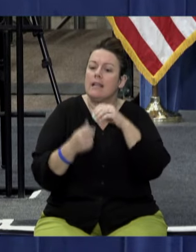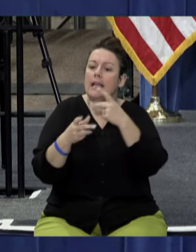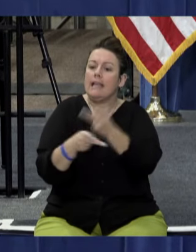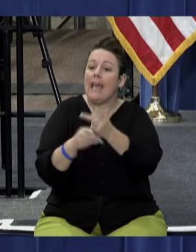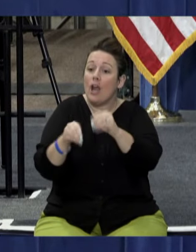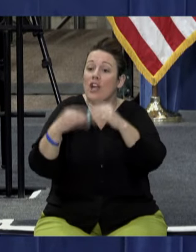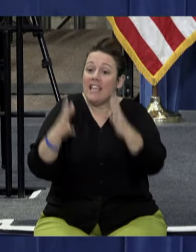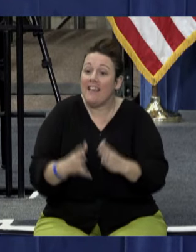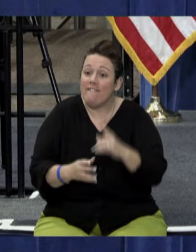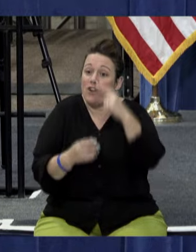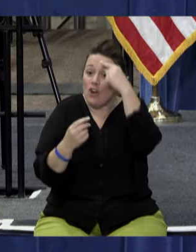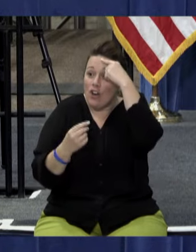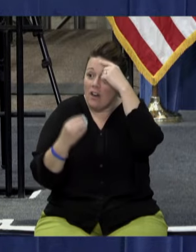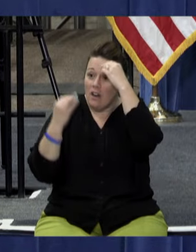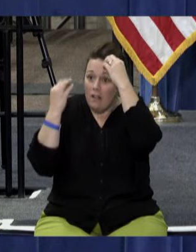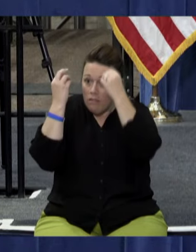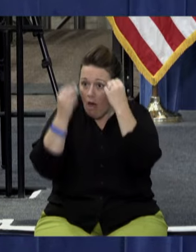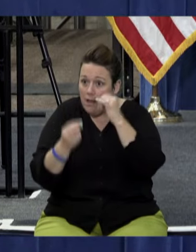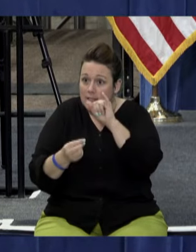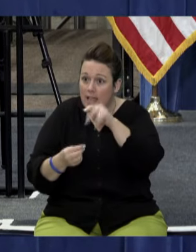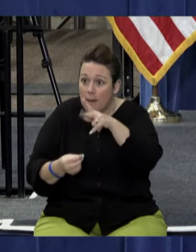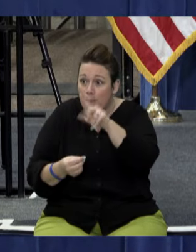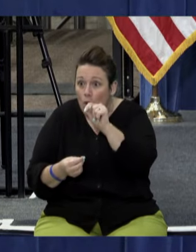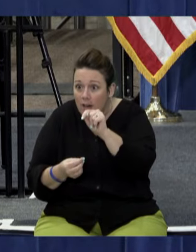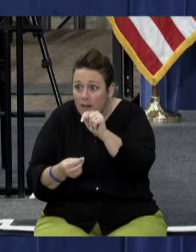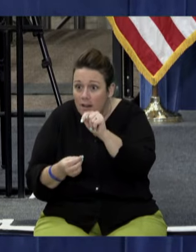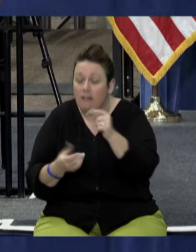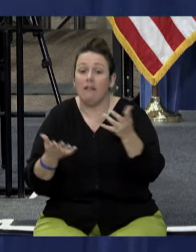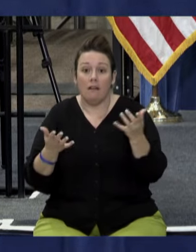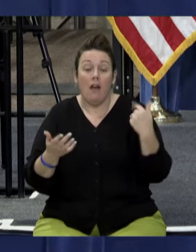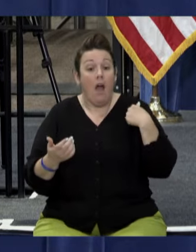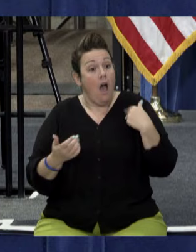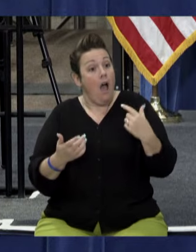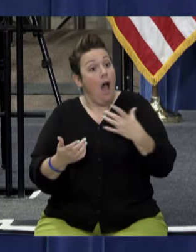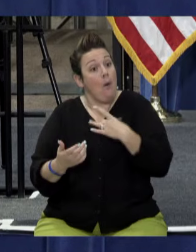So it's not just the veteran who says, I need to -- I'd like to see my doctor in my hometown. I'm